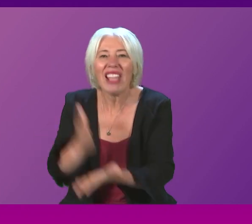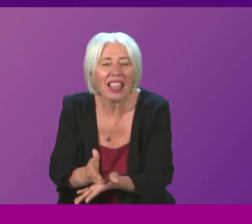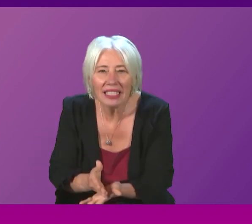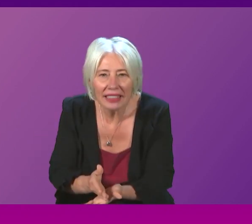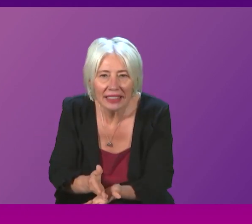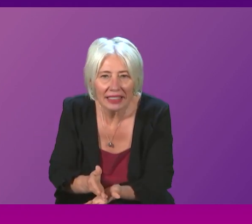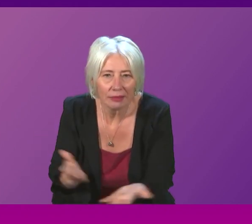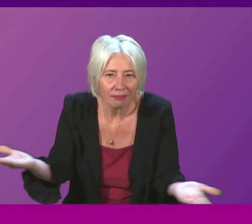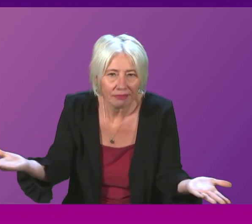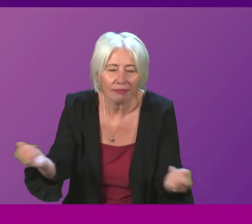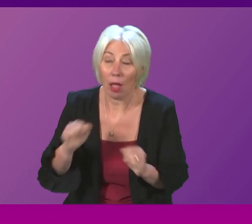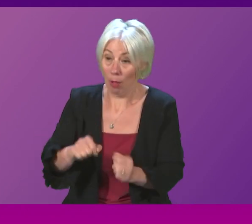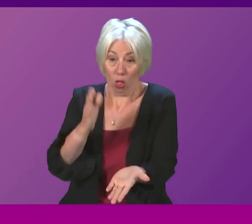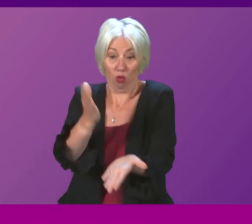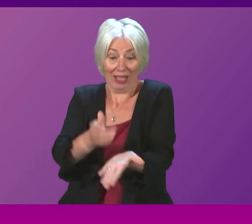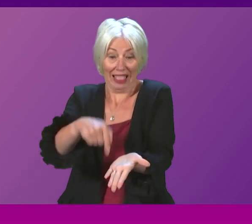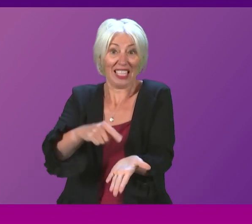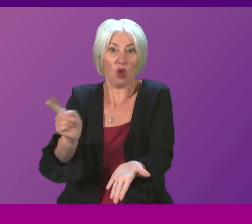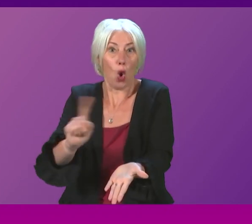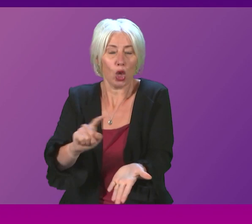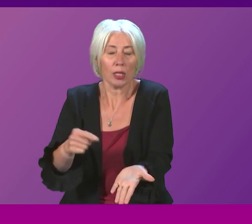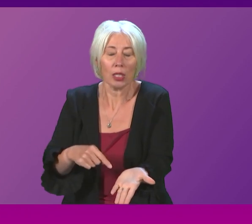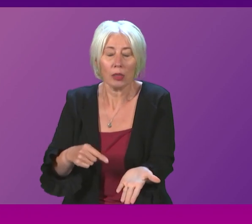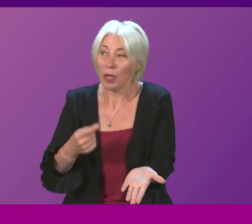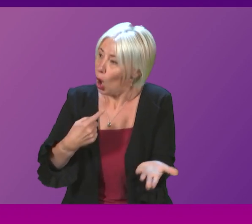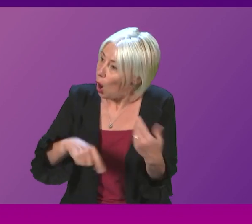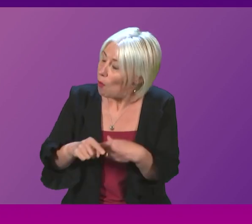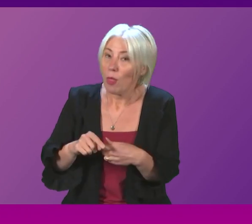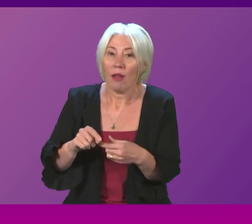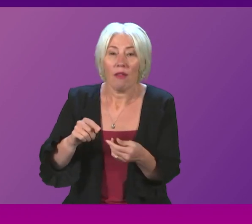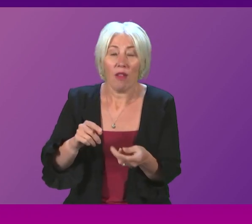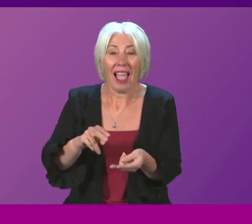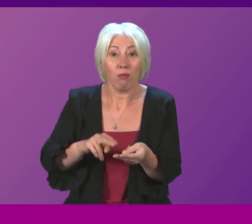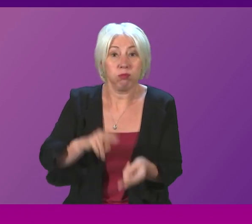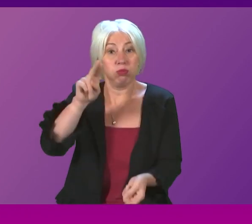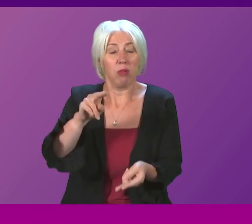Even within that reality, Scotland has proportionately higher funding for our national health service